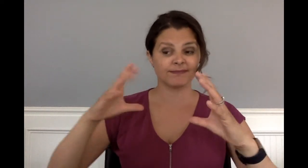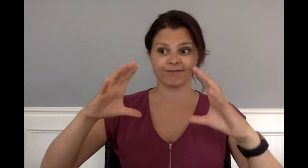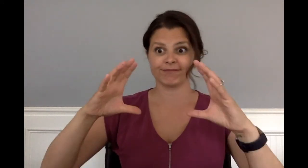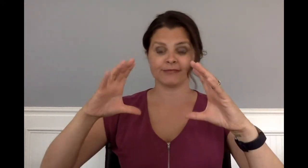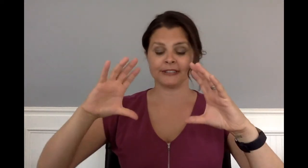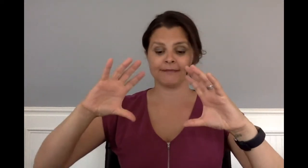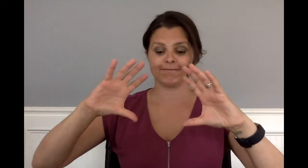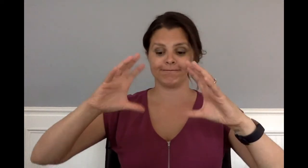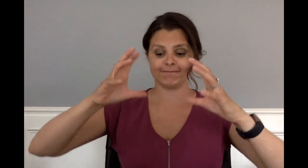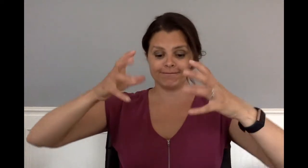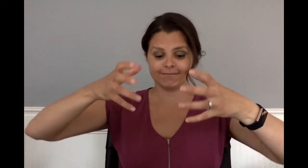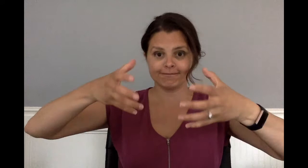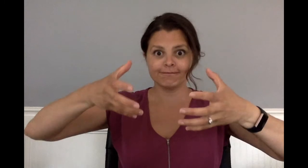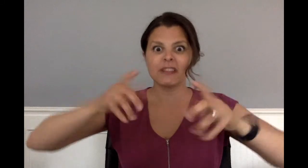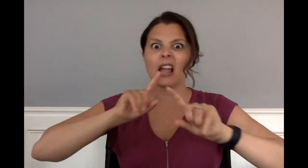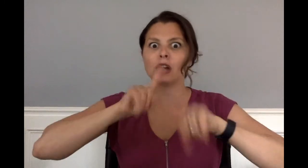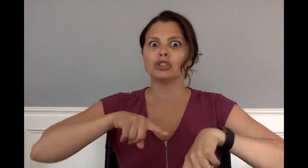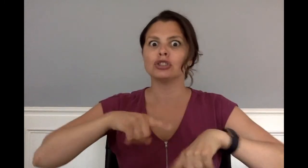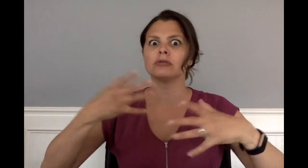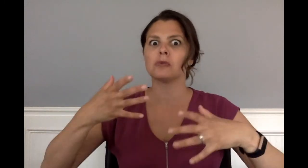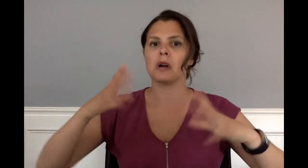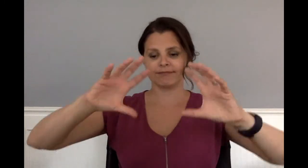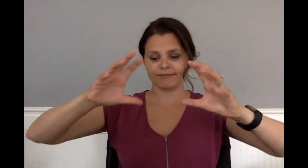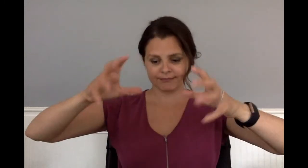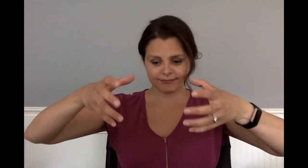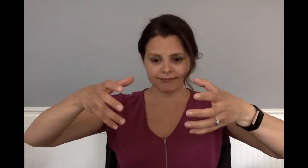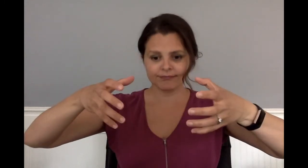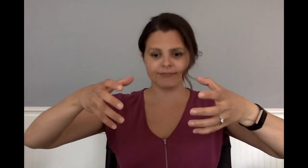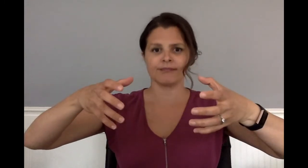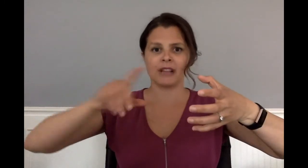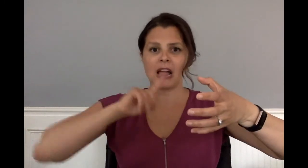He turned over the ball.